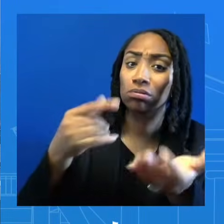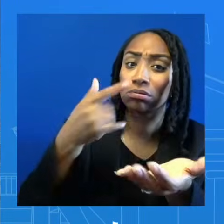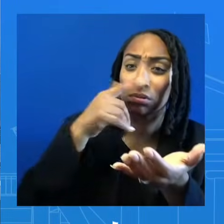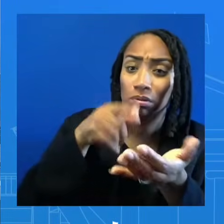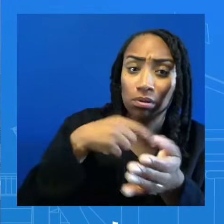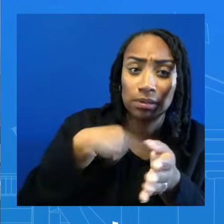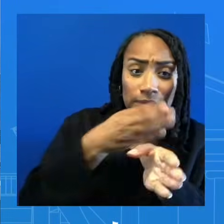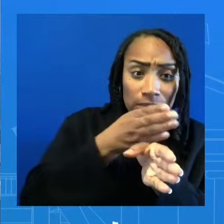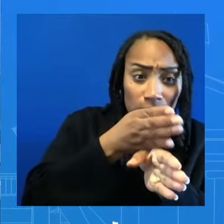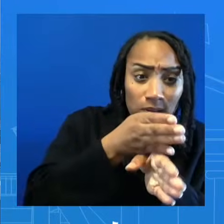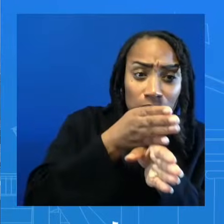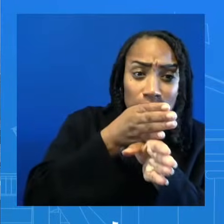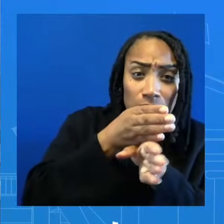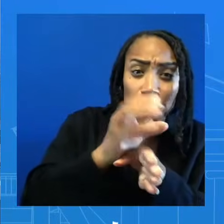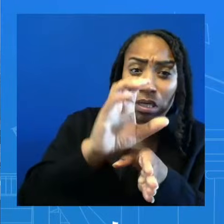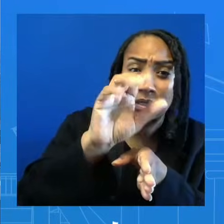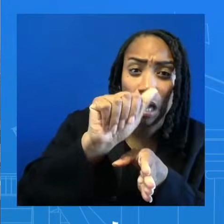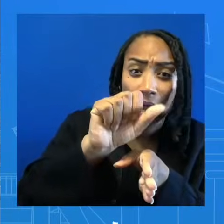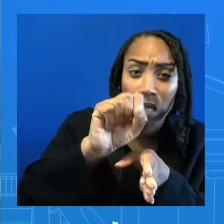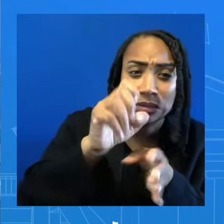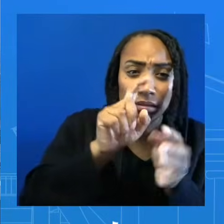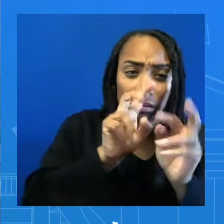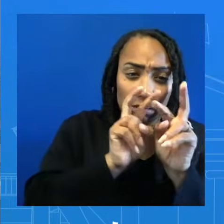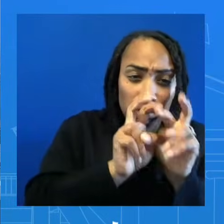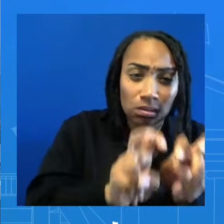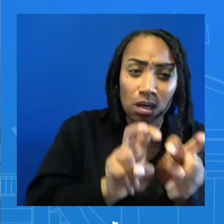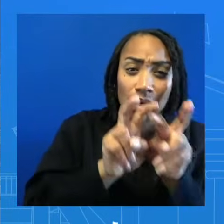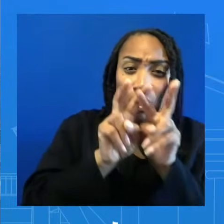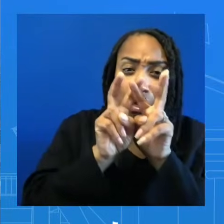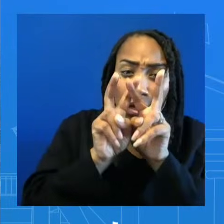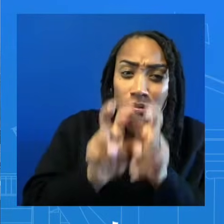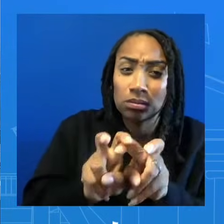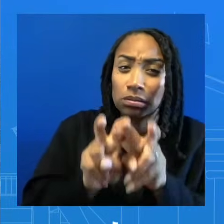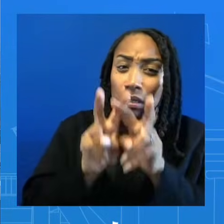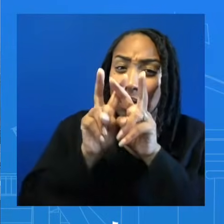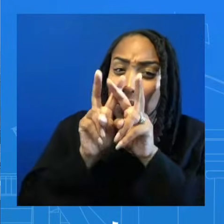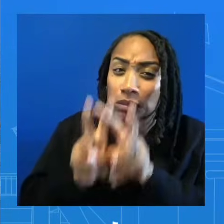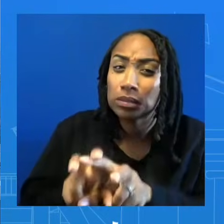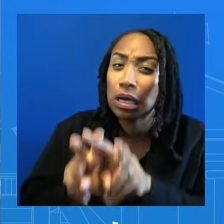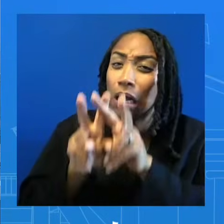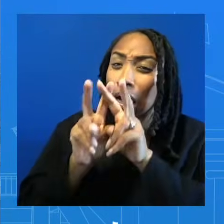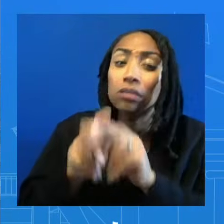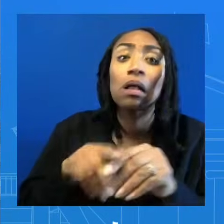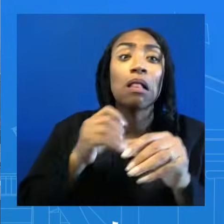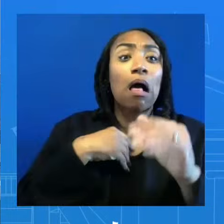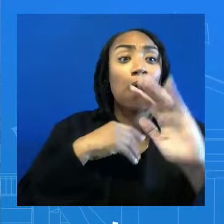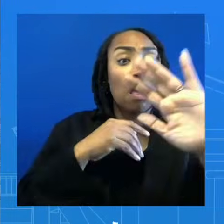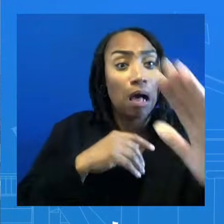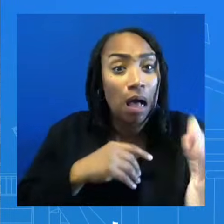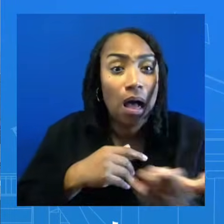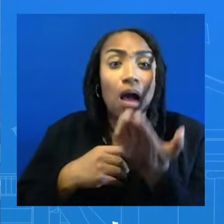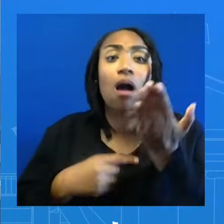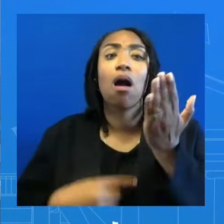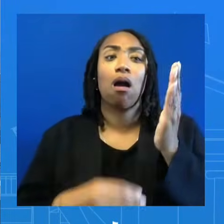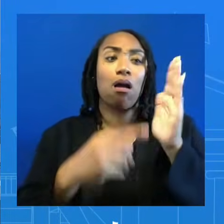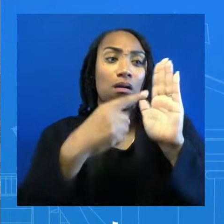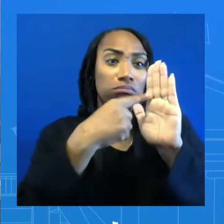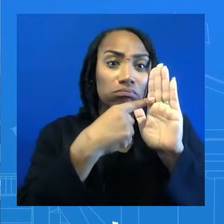who were working on this on his behalf? How much did he personally dive into particular stories?